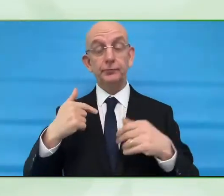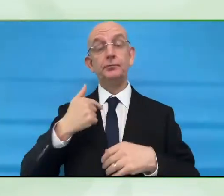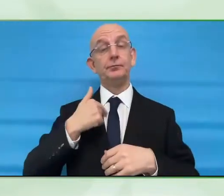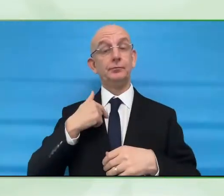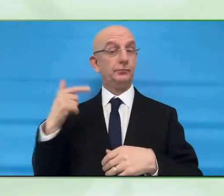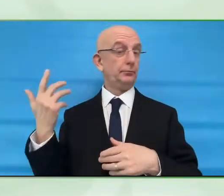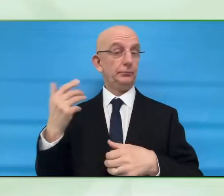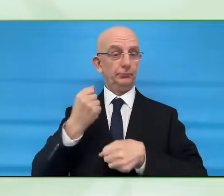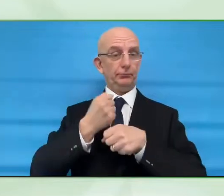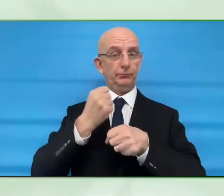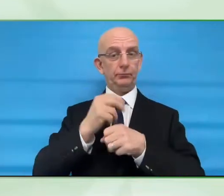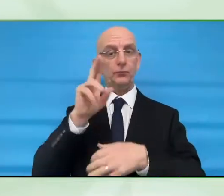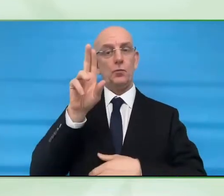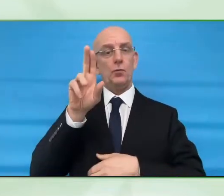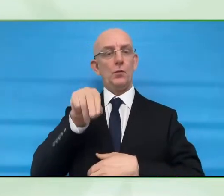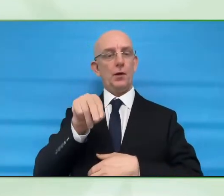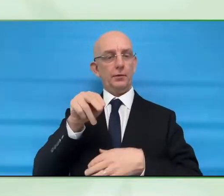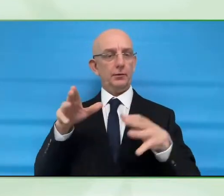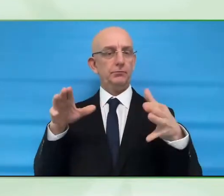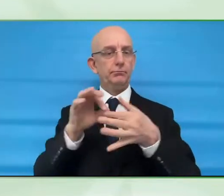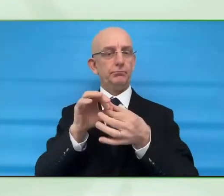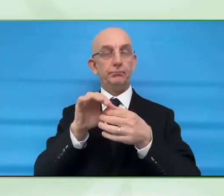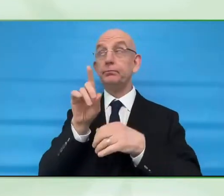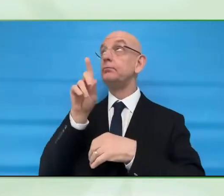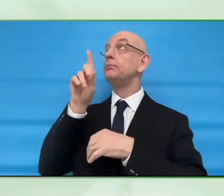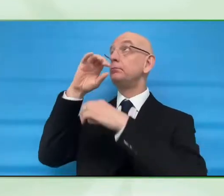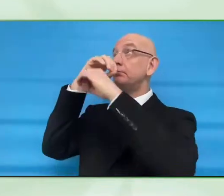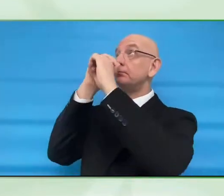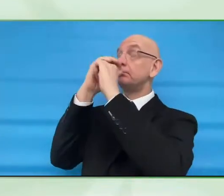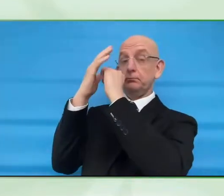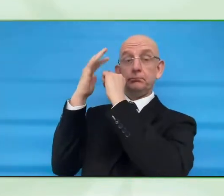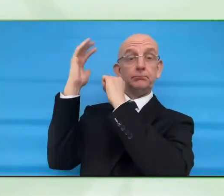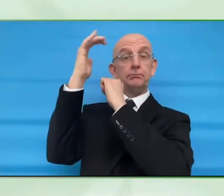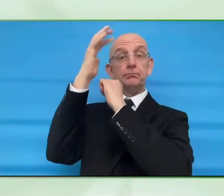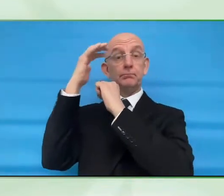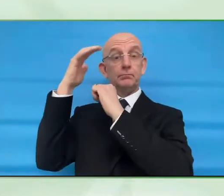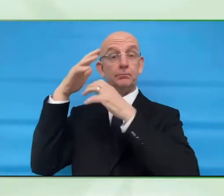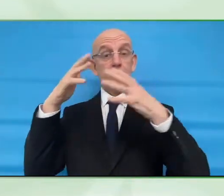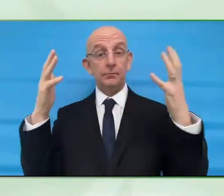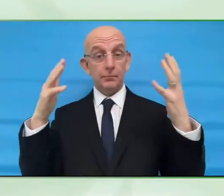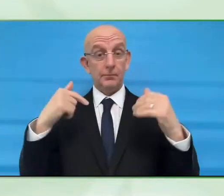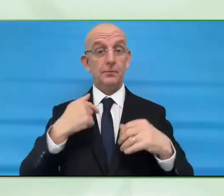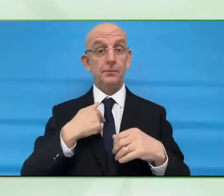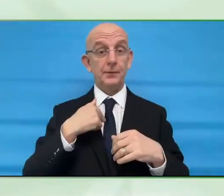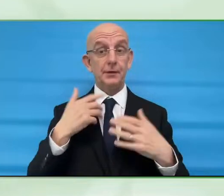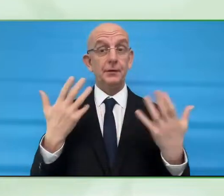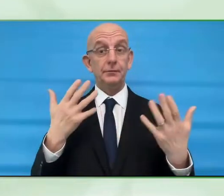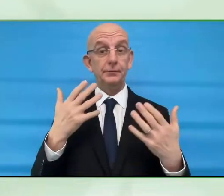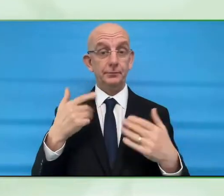shirt and a scarf. Today I am very happy to be joined by two distinguished guests today who will tell us